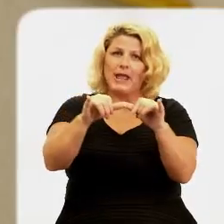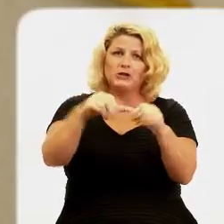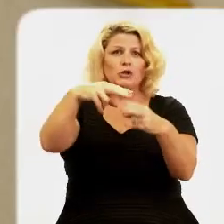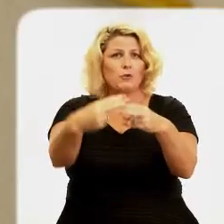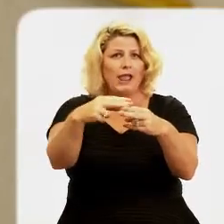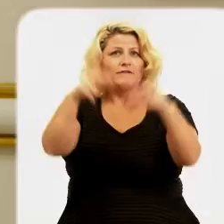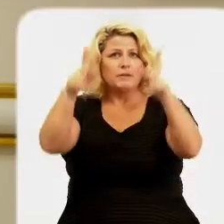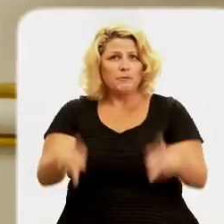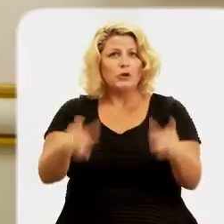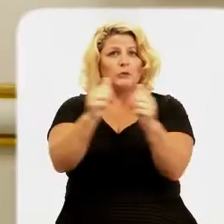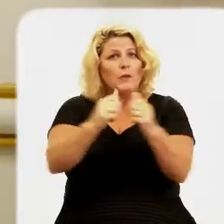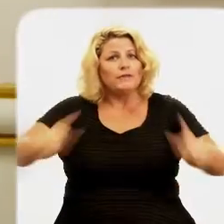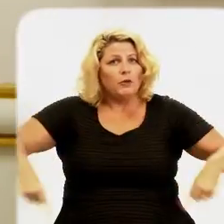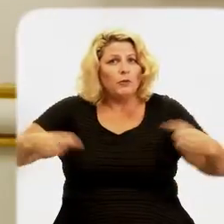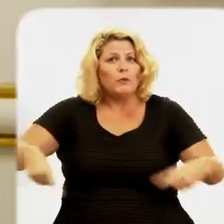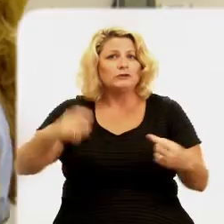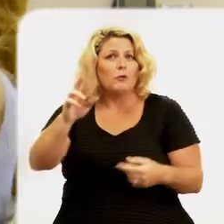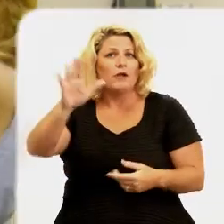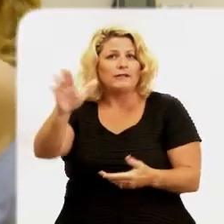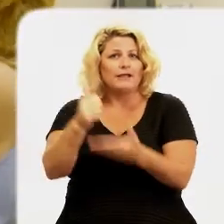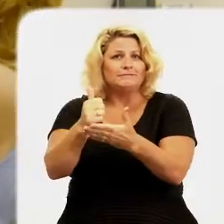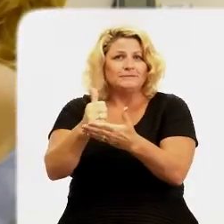Measure the weight of the person with their wheelchair or assisted device,